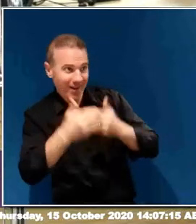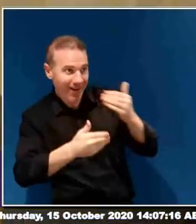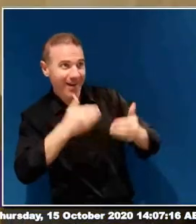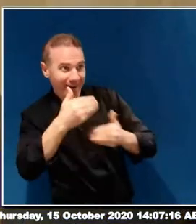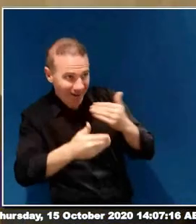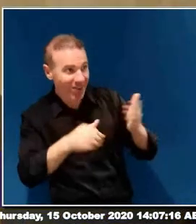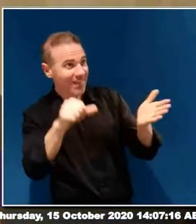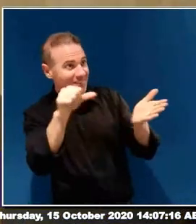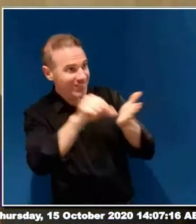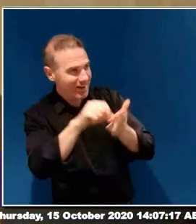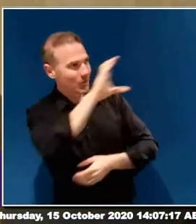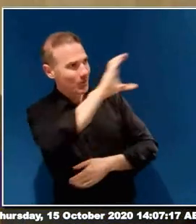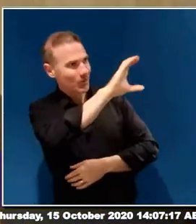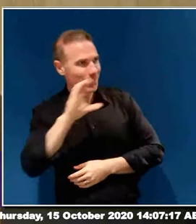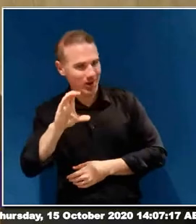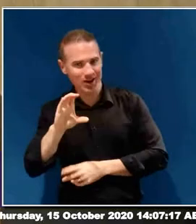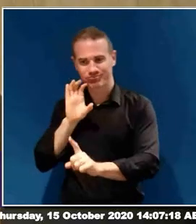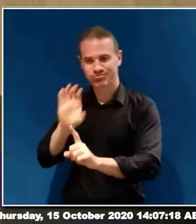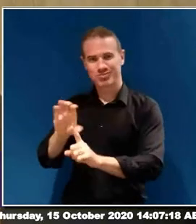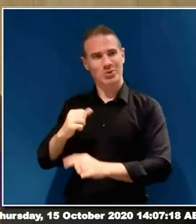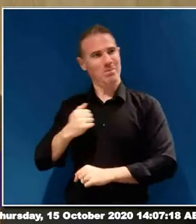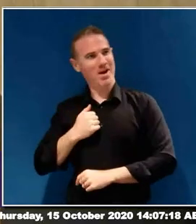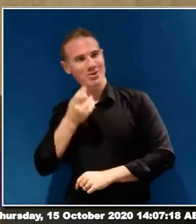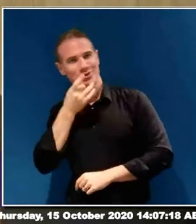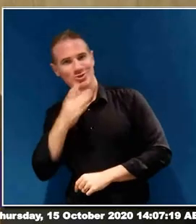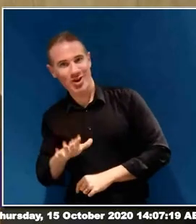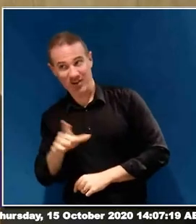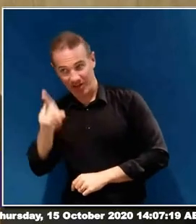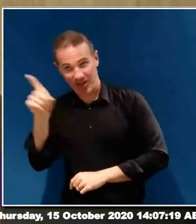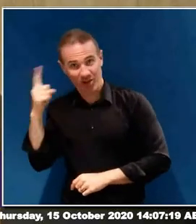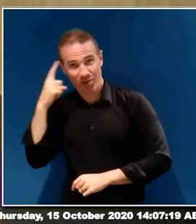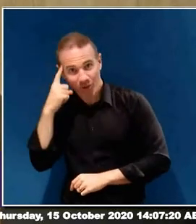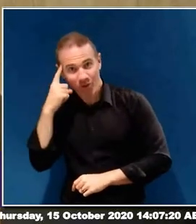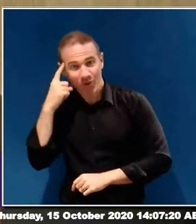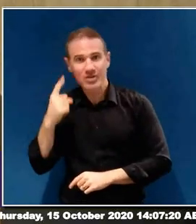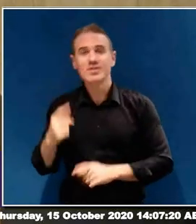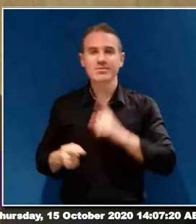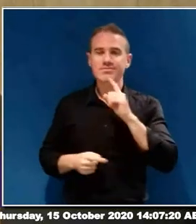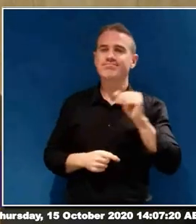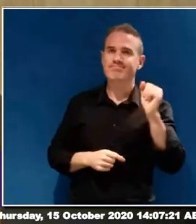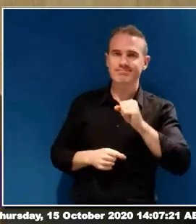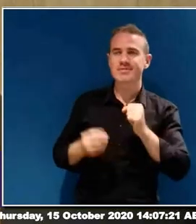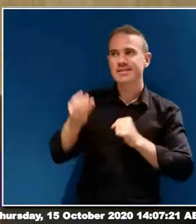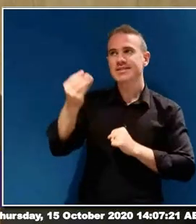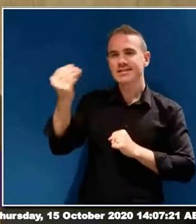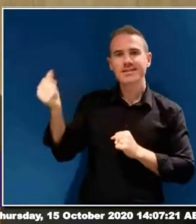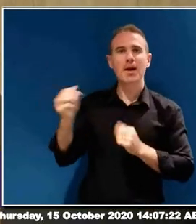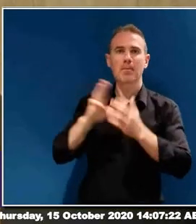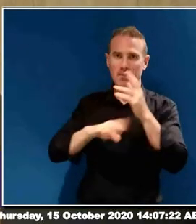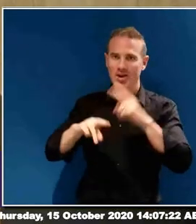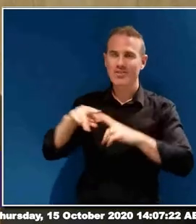Some parents did think that, and that's how it used to be years and years ago when it was called "ascertainment" before it was called